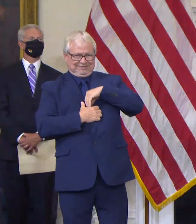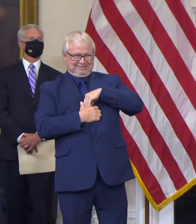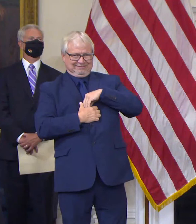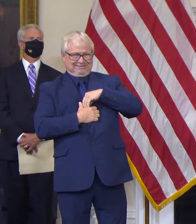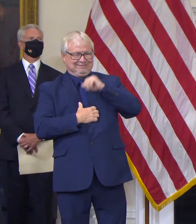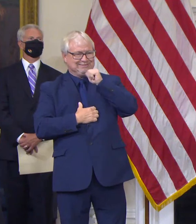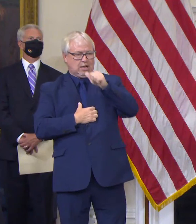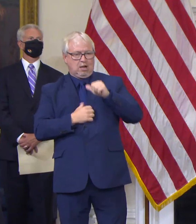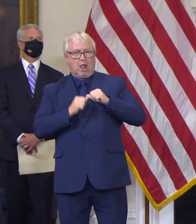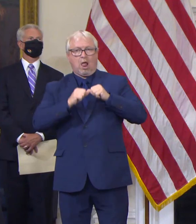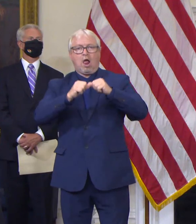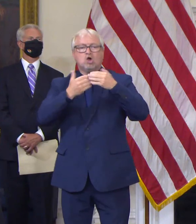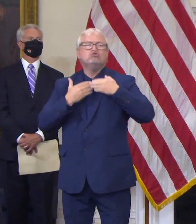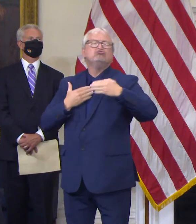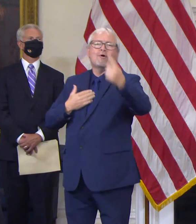So as I mentioned earlier, we're about maintaining immunity